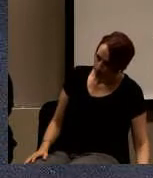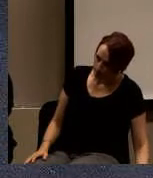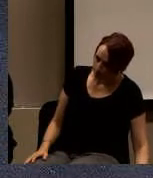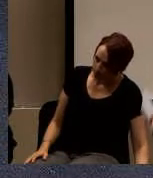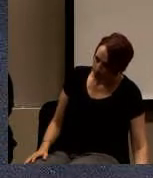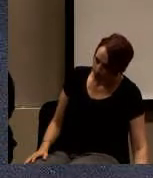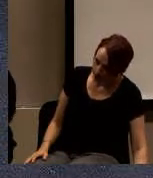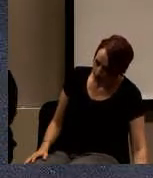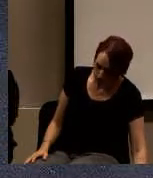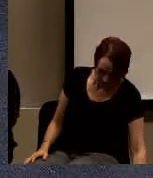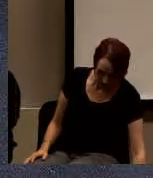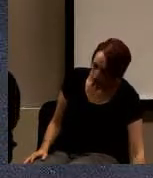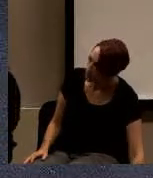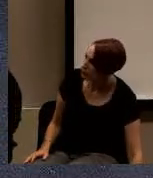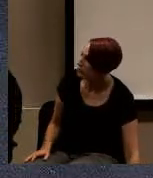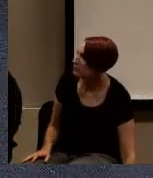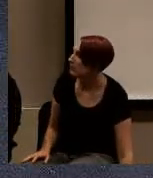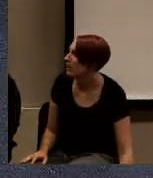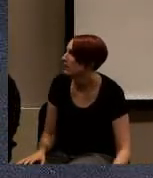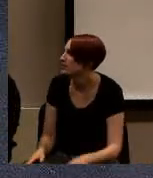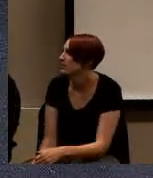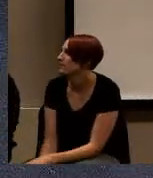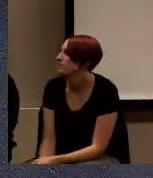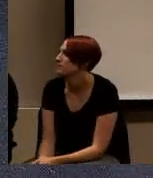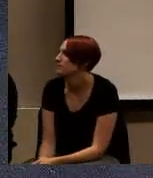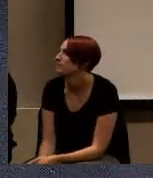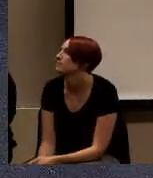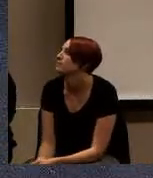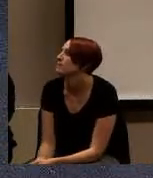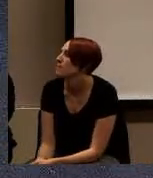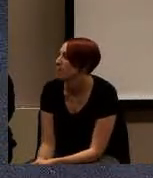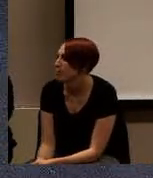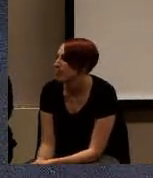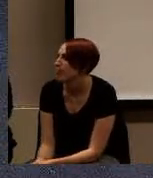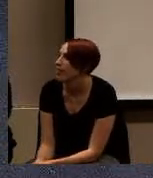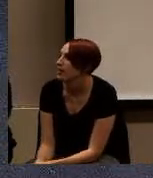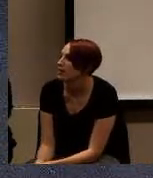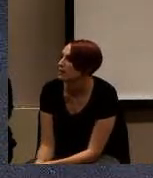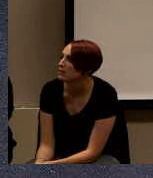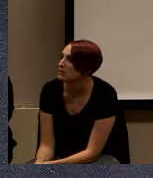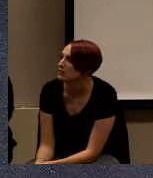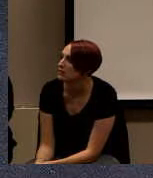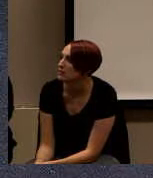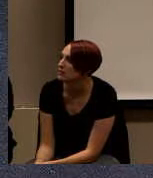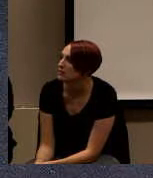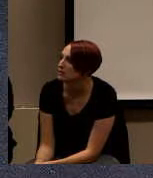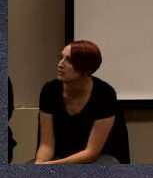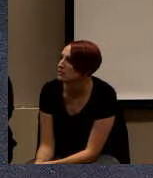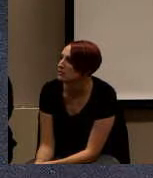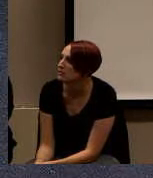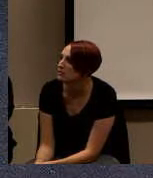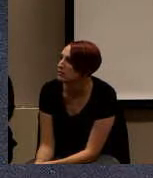Female: So, you had mentioned about keyless cars, right? The auto-start cars.